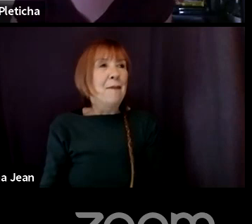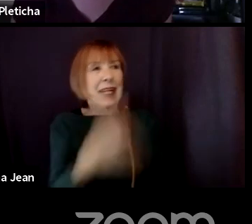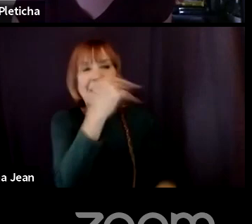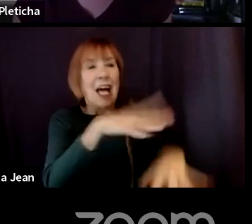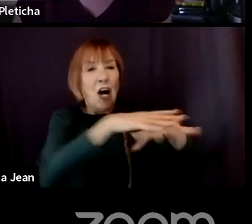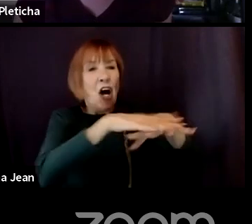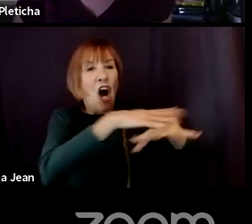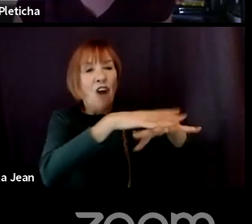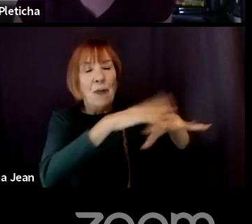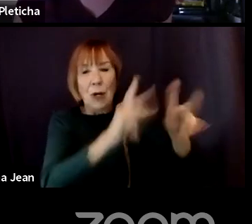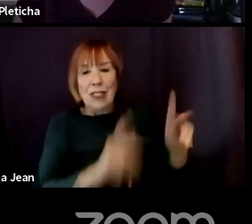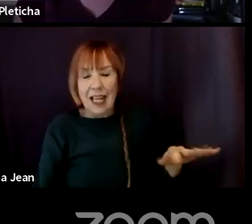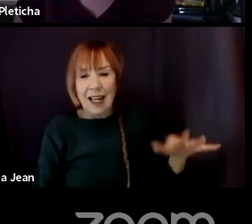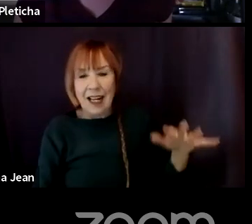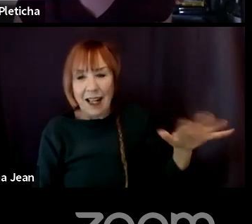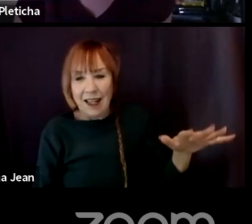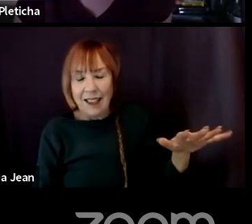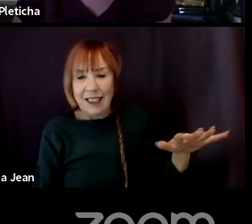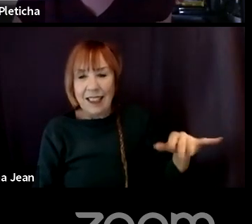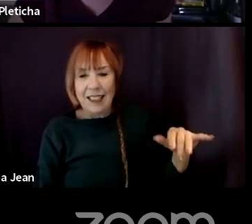Not even a regular chair, they'll put them in a hospital chair.